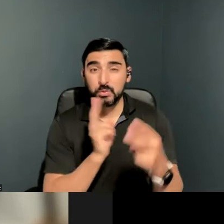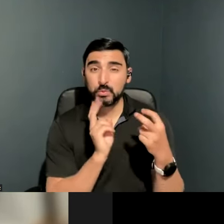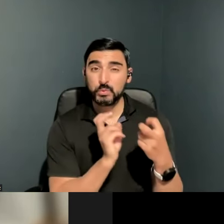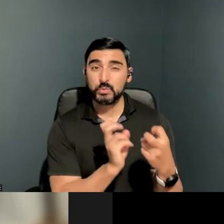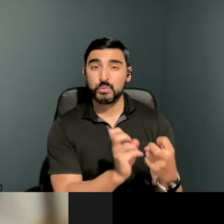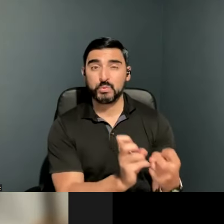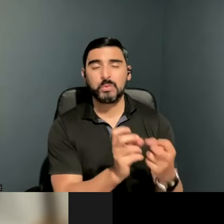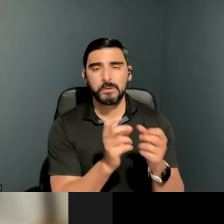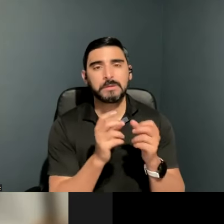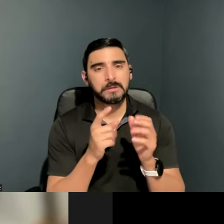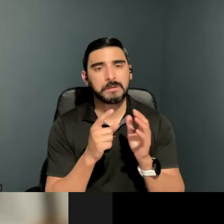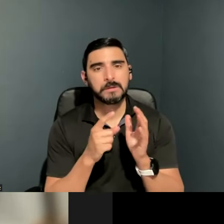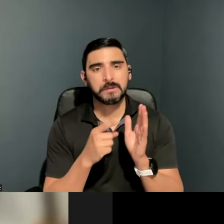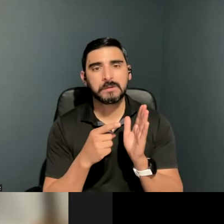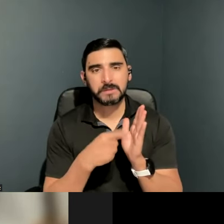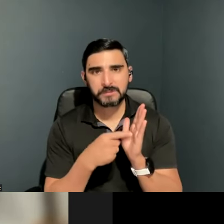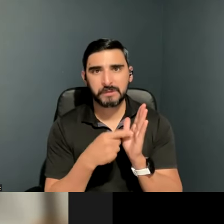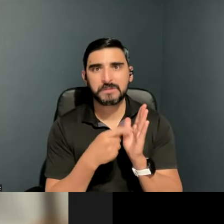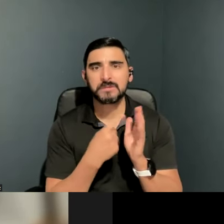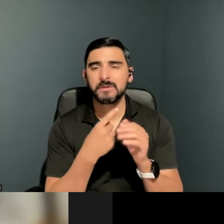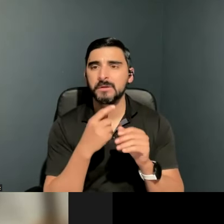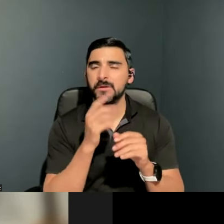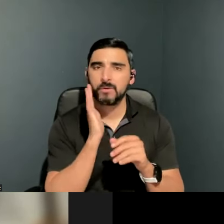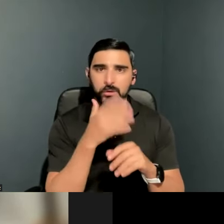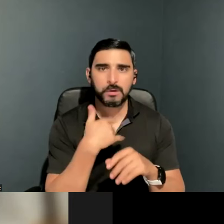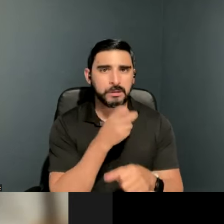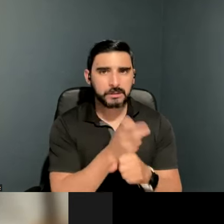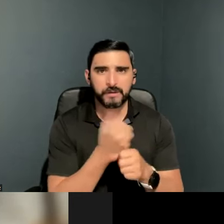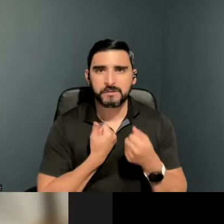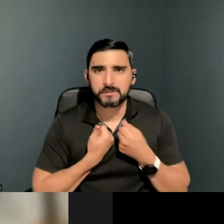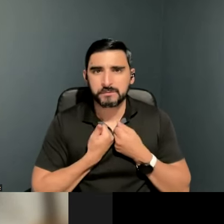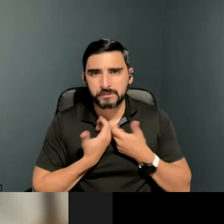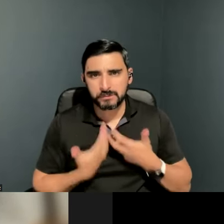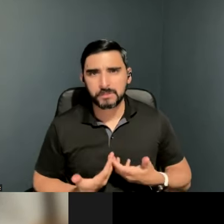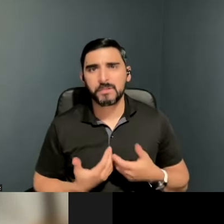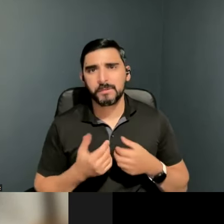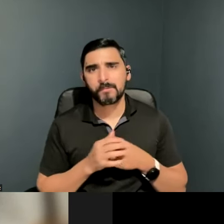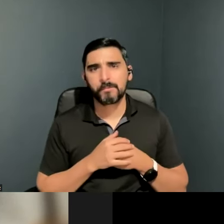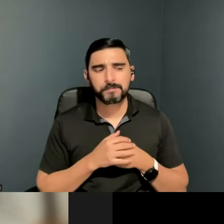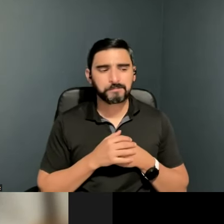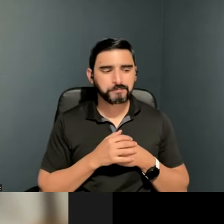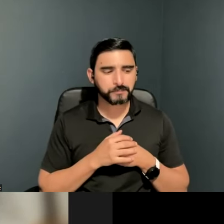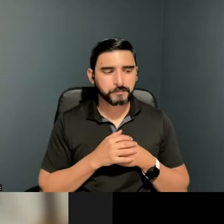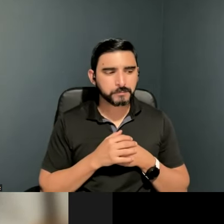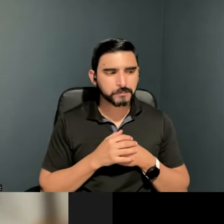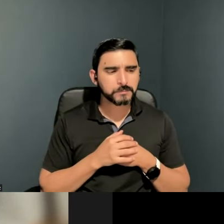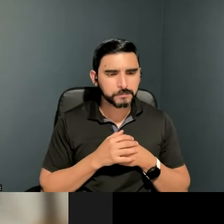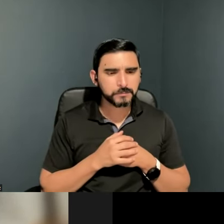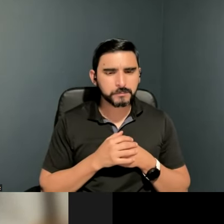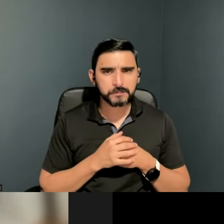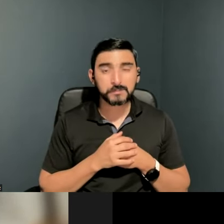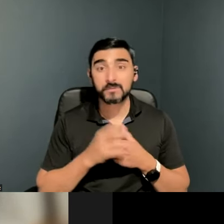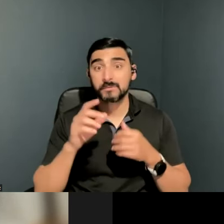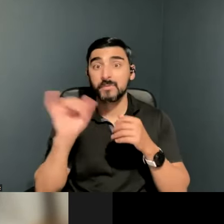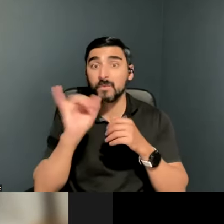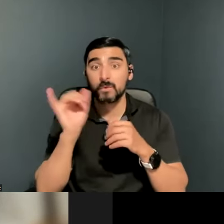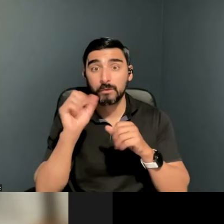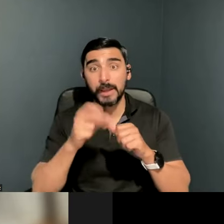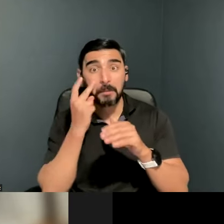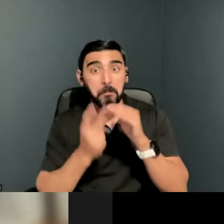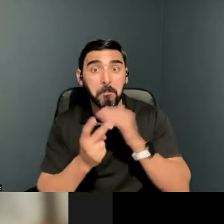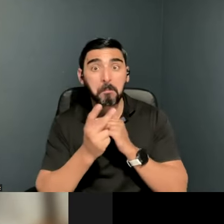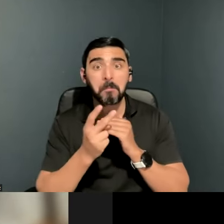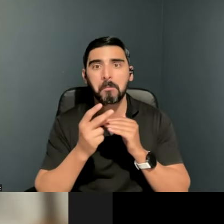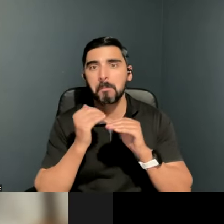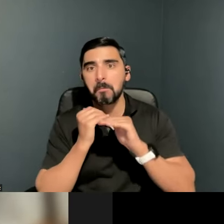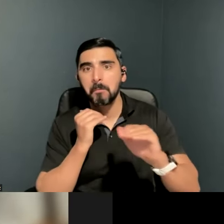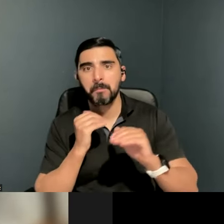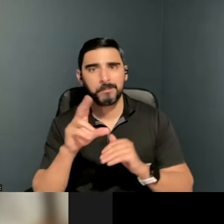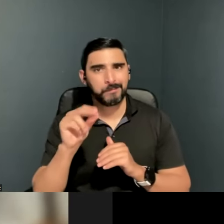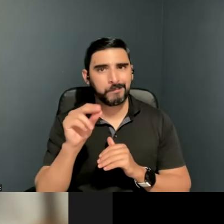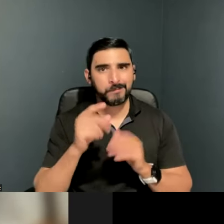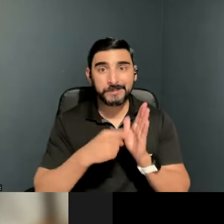the weeds. And it’s not always predictable. I’ll have good days, I’ll have bad days. It’s